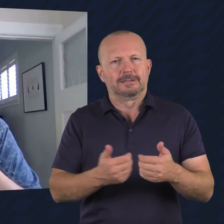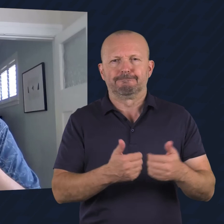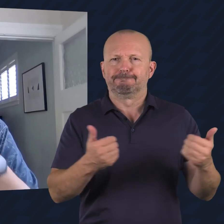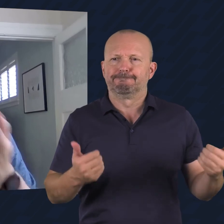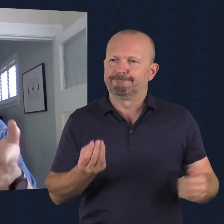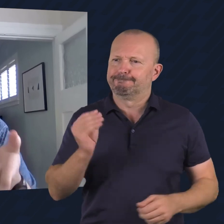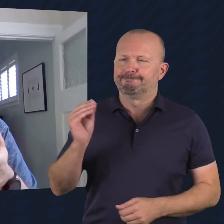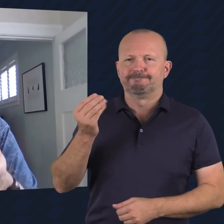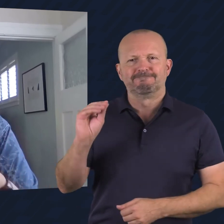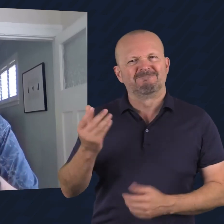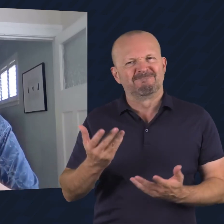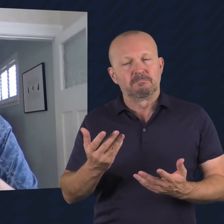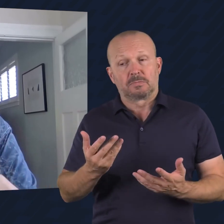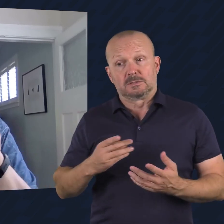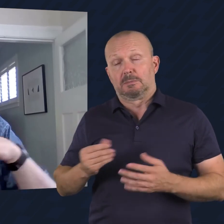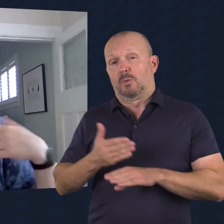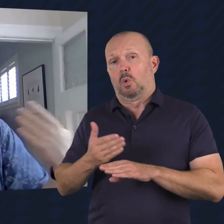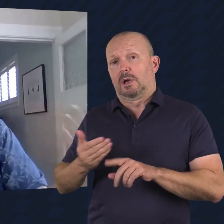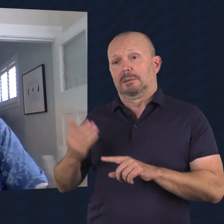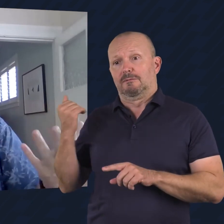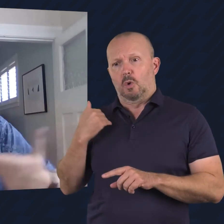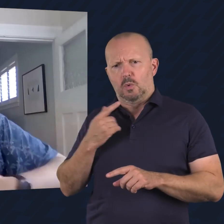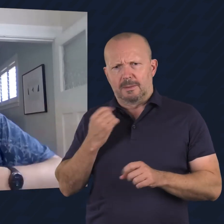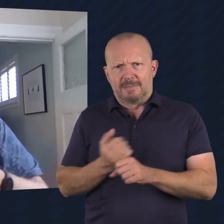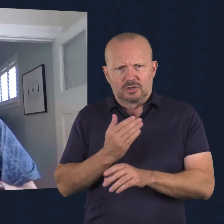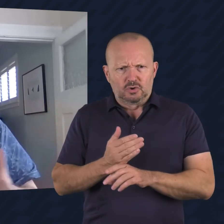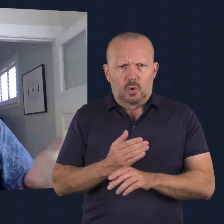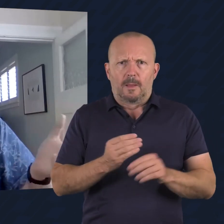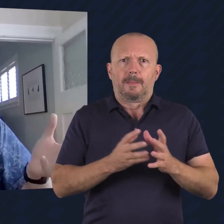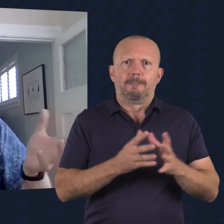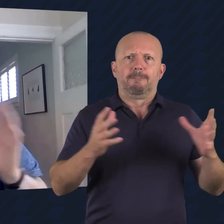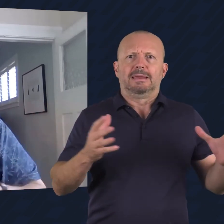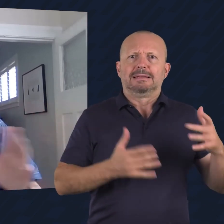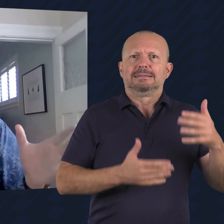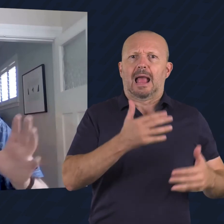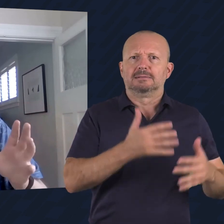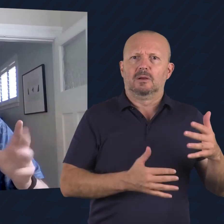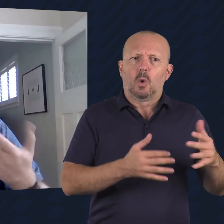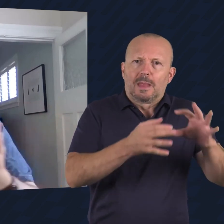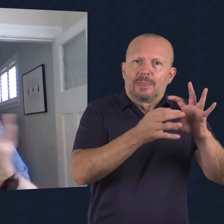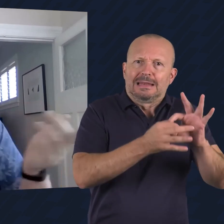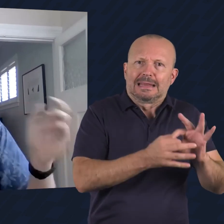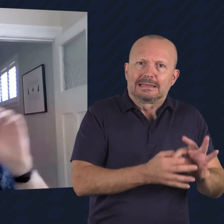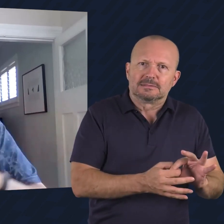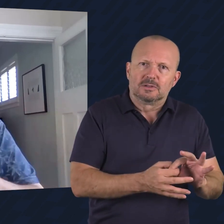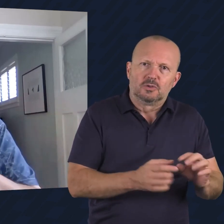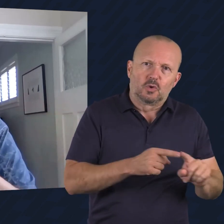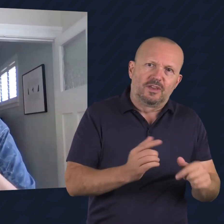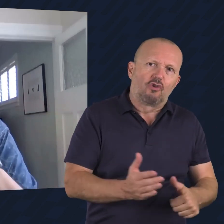and I know some of the work Sarah and I did with the collections was about keeping the links between all the records, the big database thing we did.